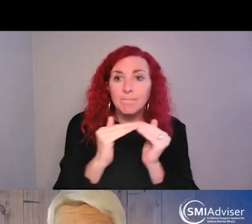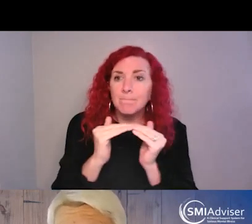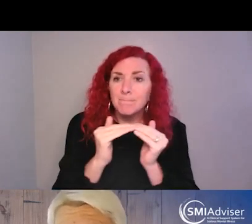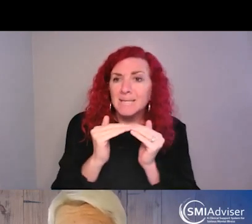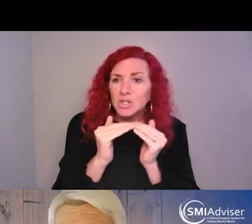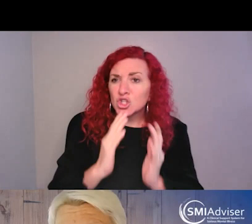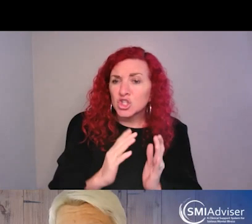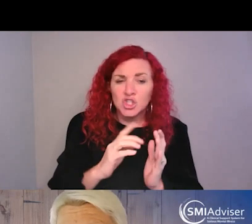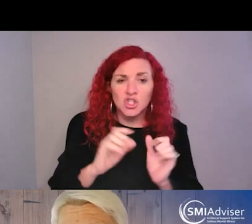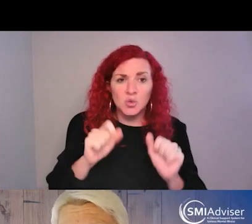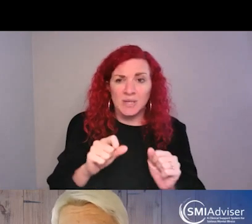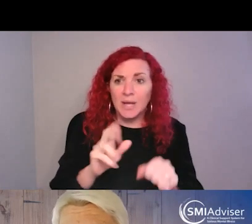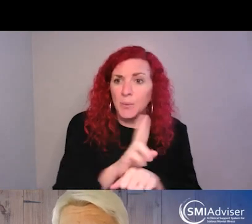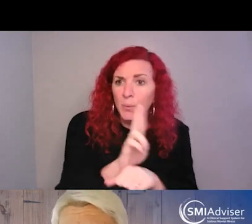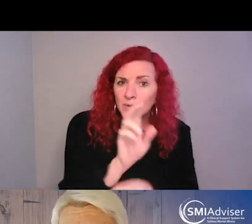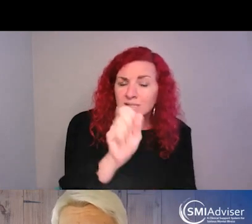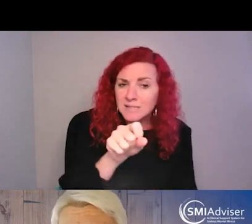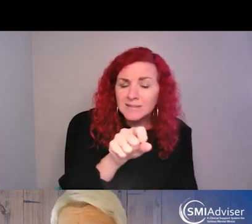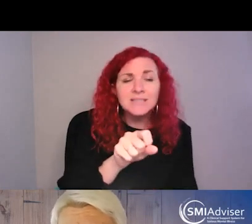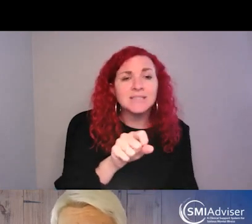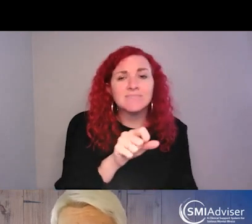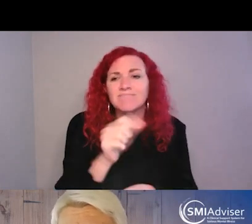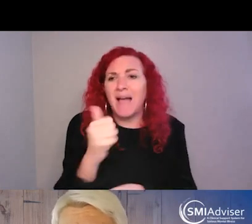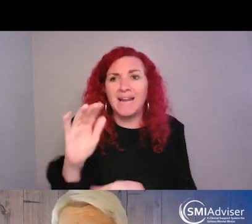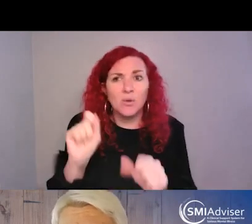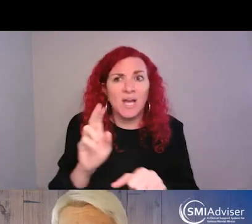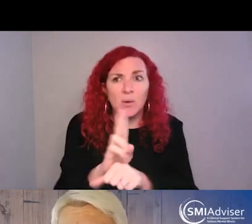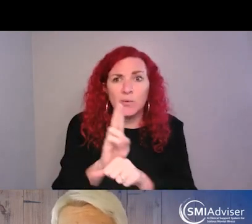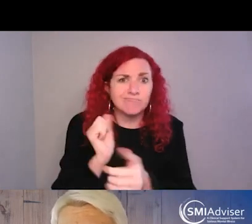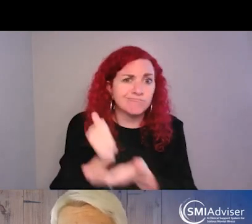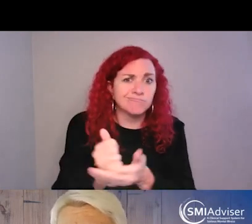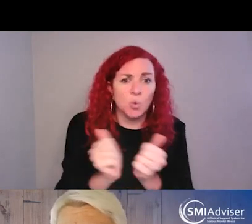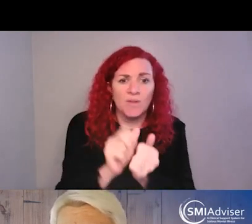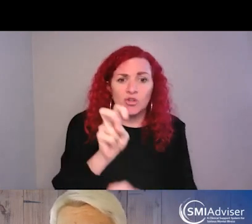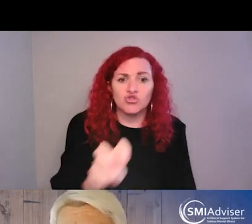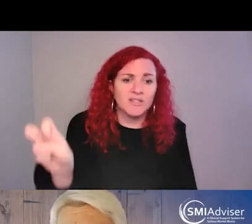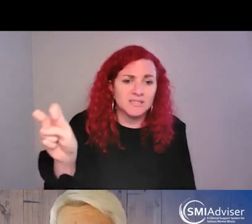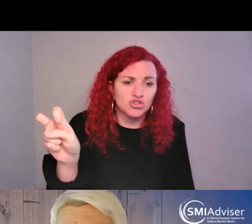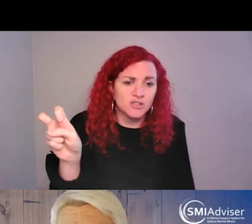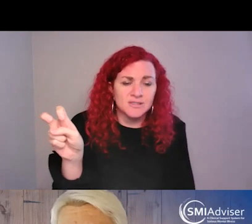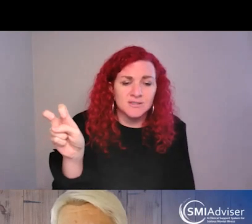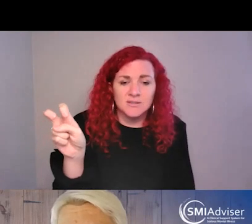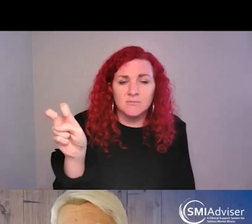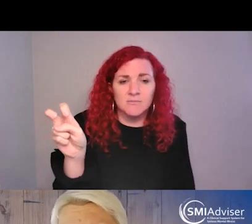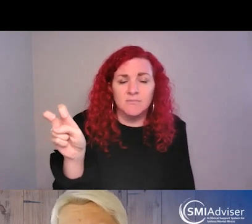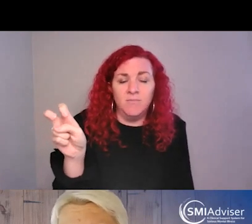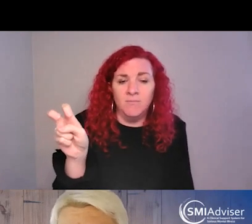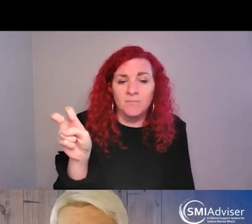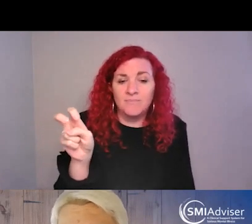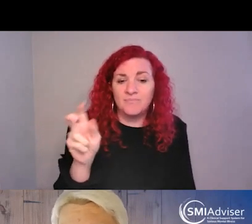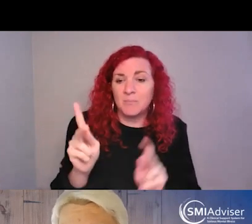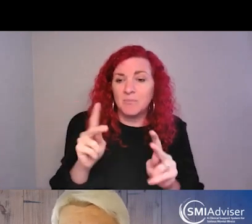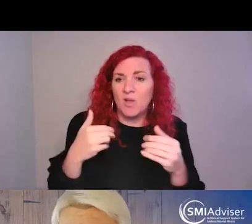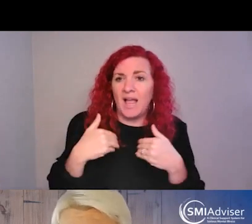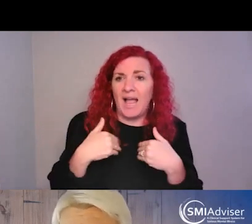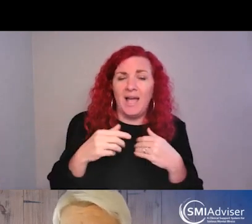ANYTHING THAT WE CAN DO TO HELP WITH THE TRANSITIONS TO PEOPLE HAVE CARE THAT FEELS